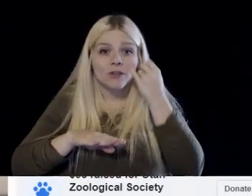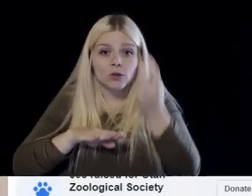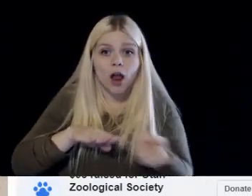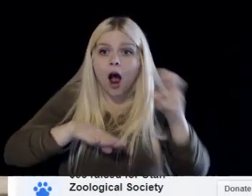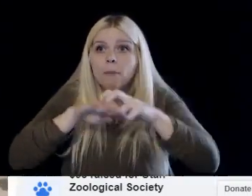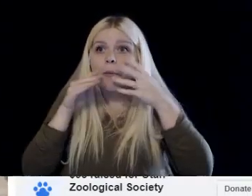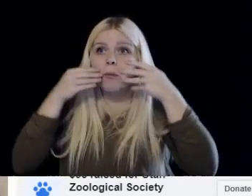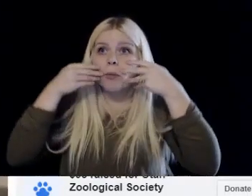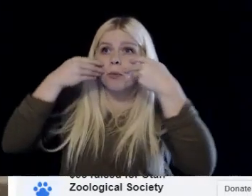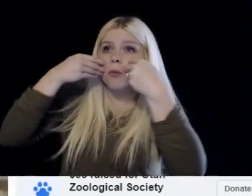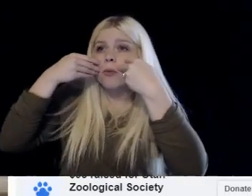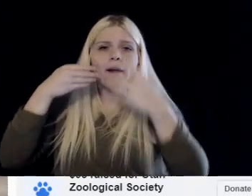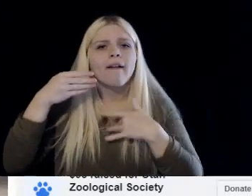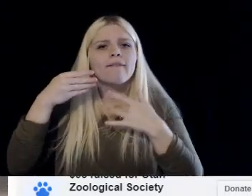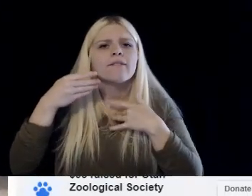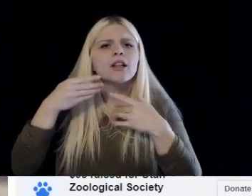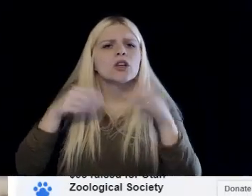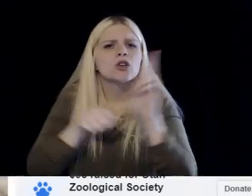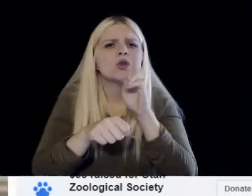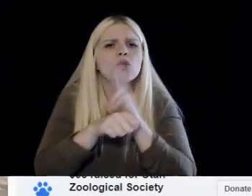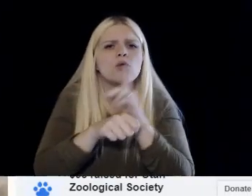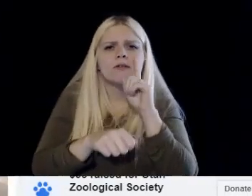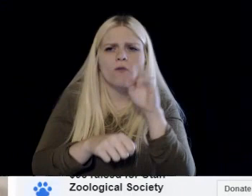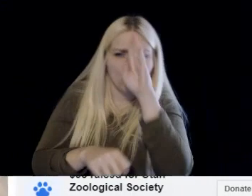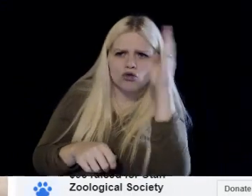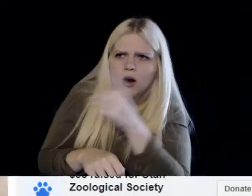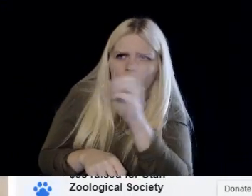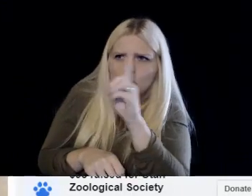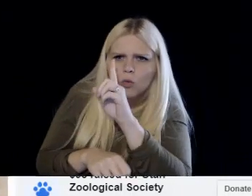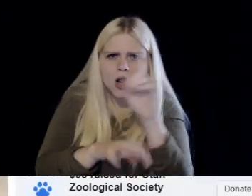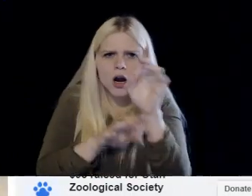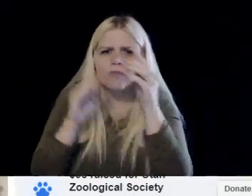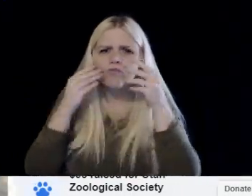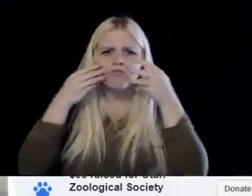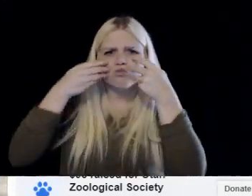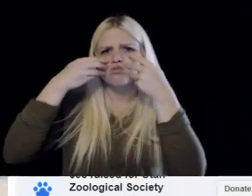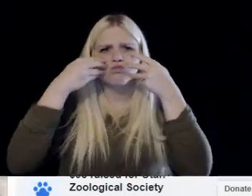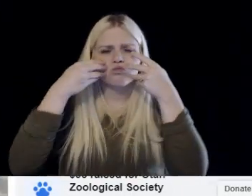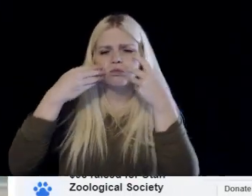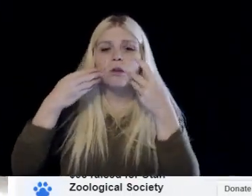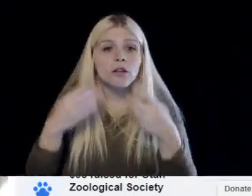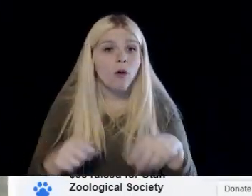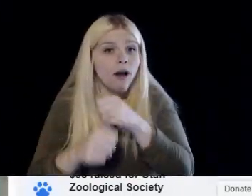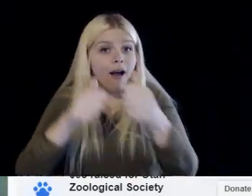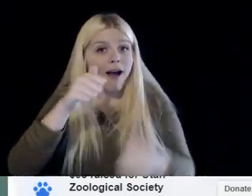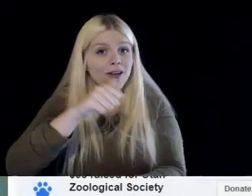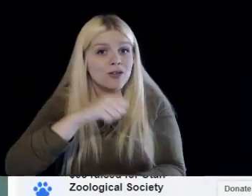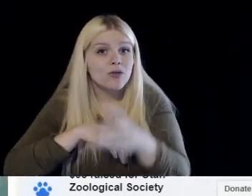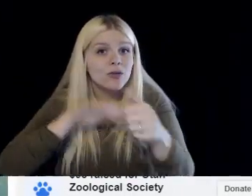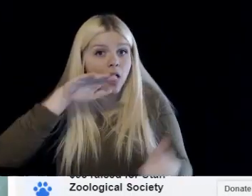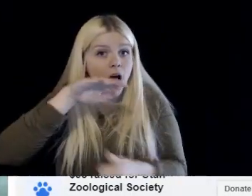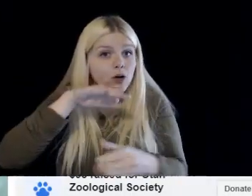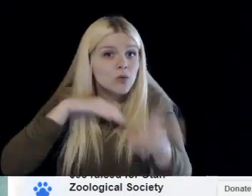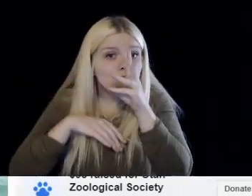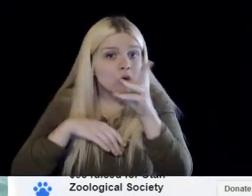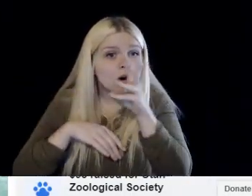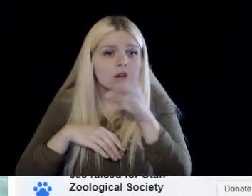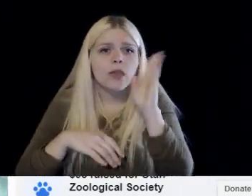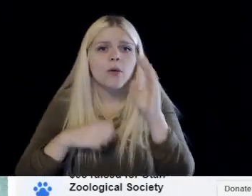instinctual for them to use them as a way to know where they are in space. So underwater, that's how like they avoid the walls, they'll avoid rocks,